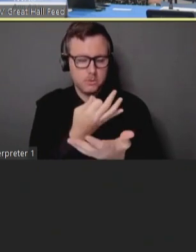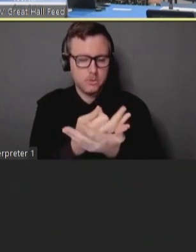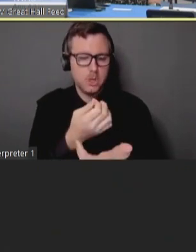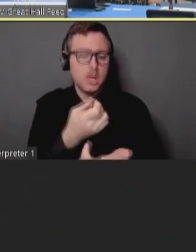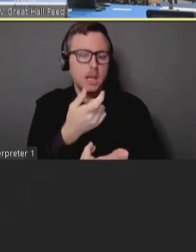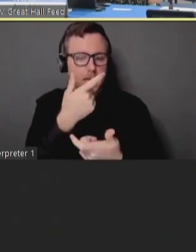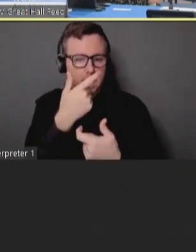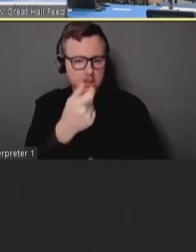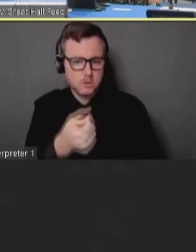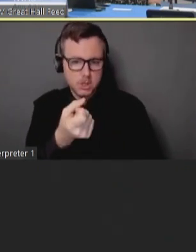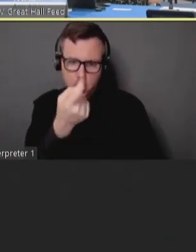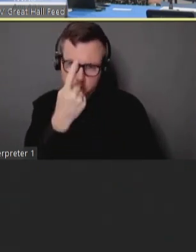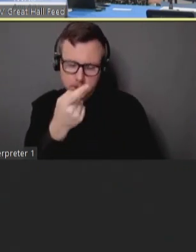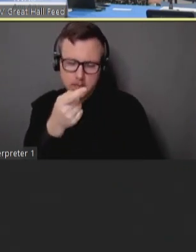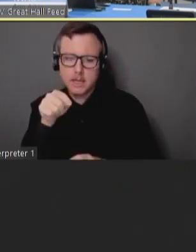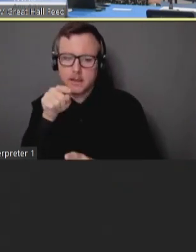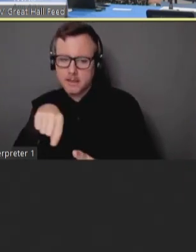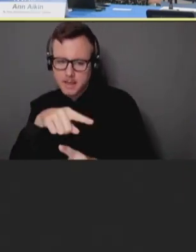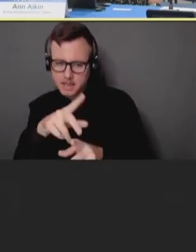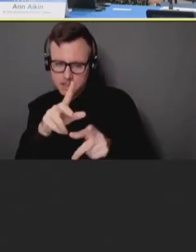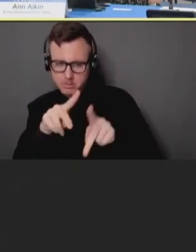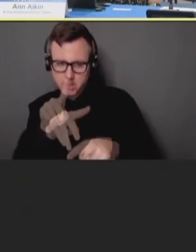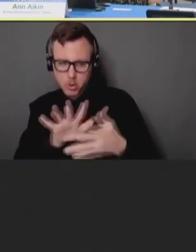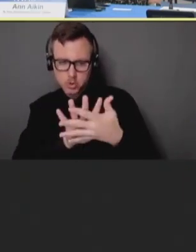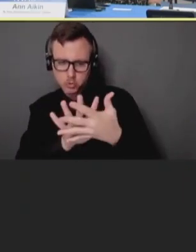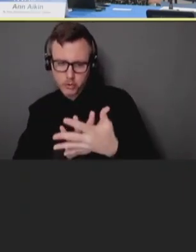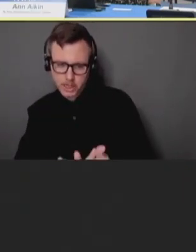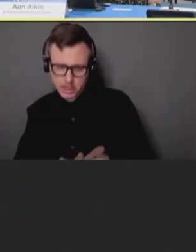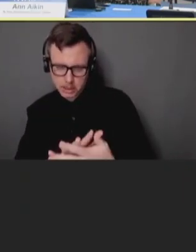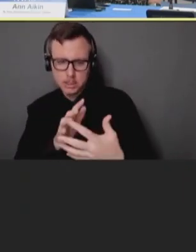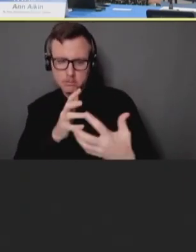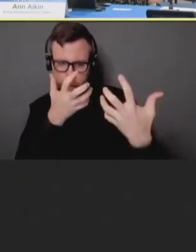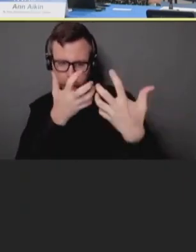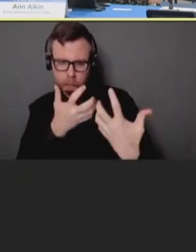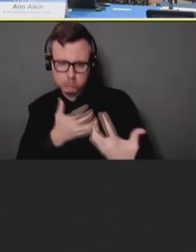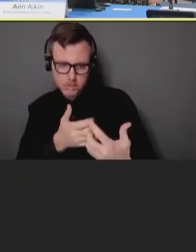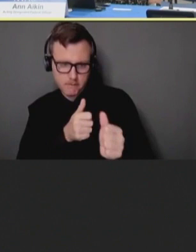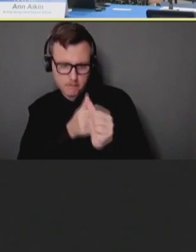each year to ensure that they comply with federal ethics law.